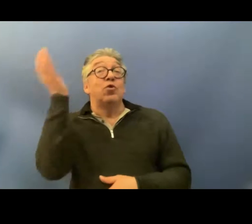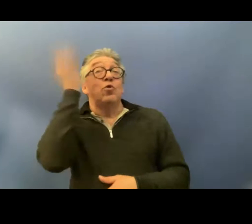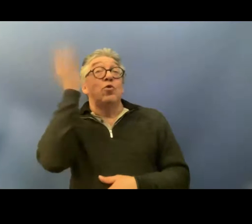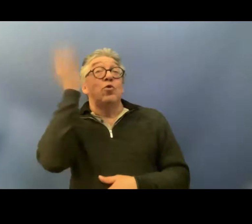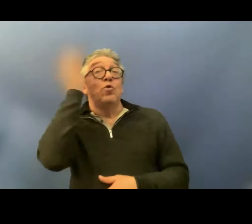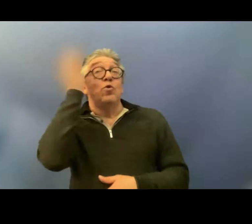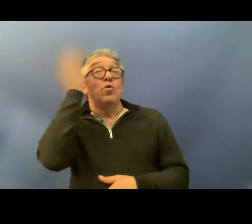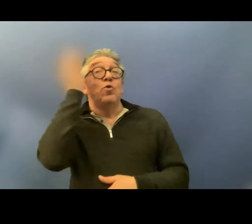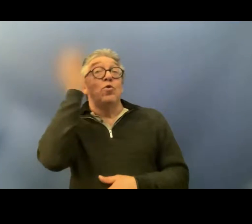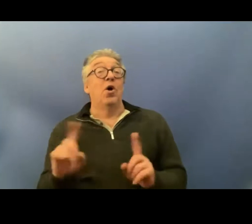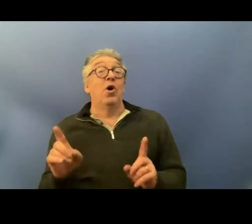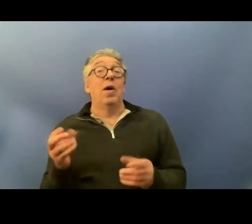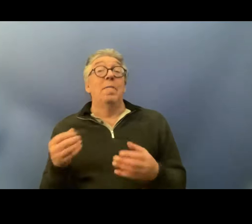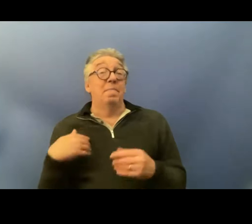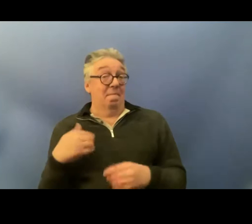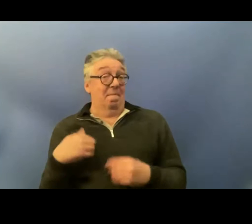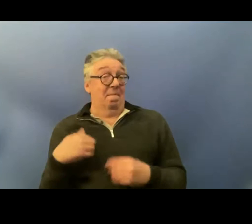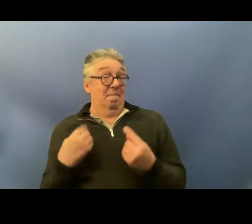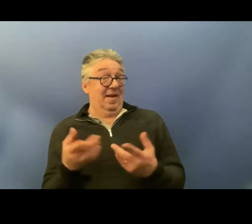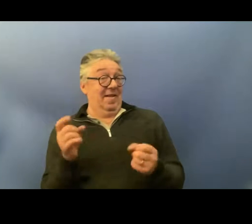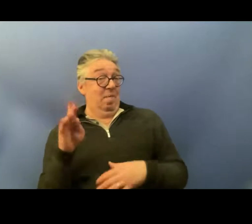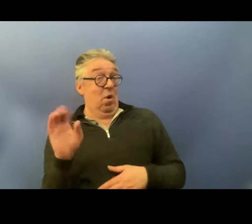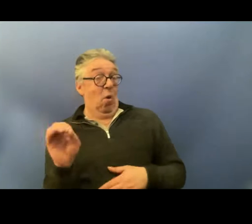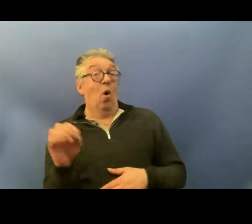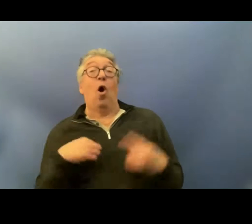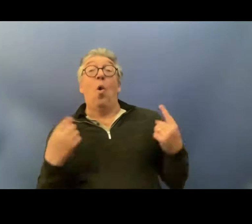we were doing this, we are a source of data.